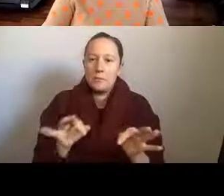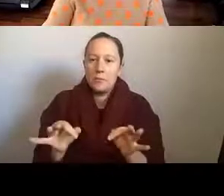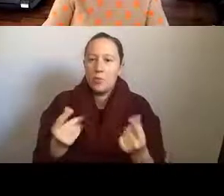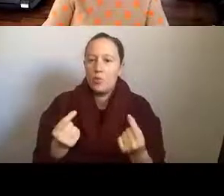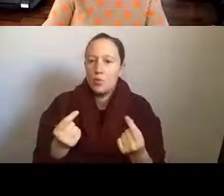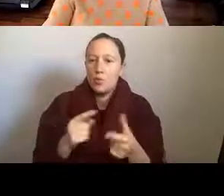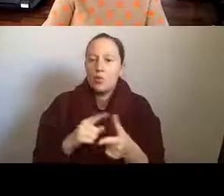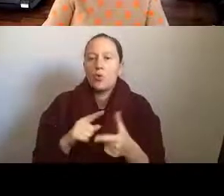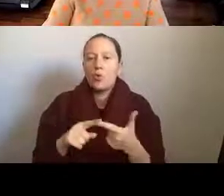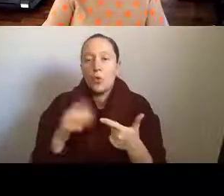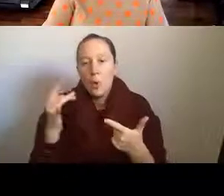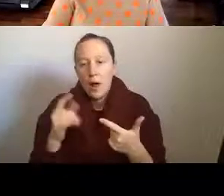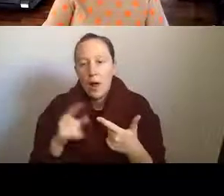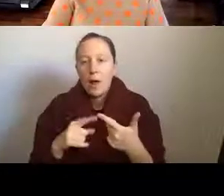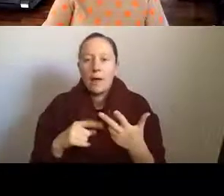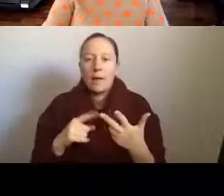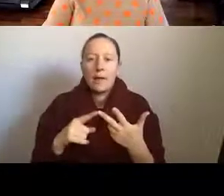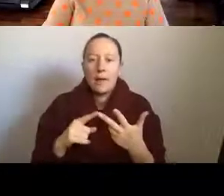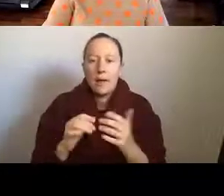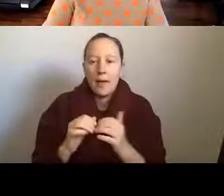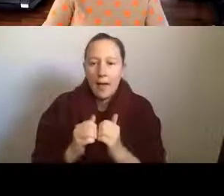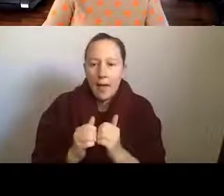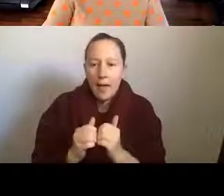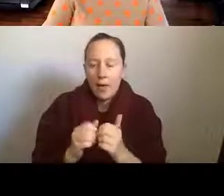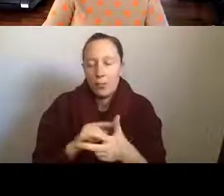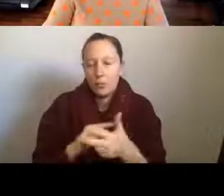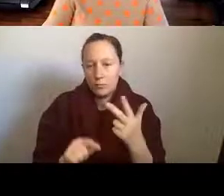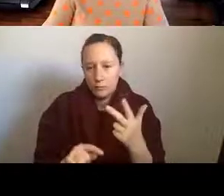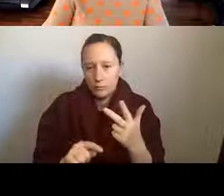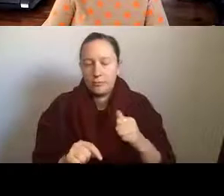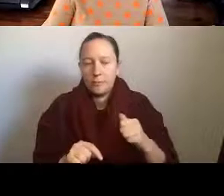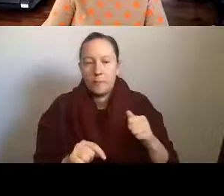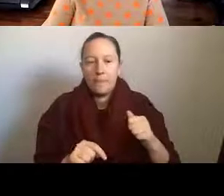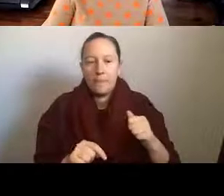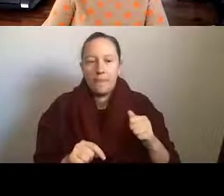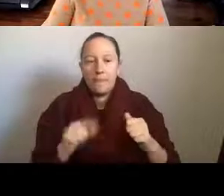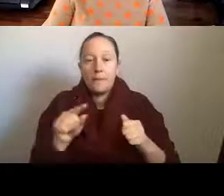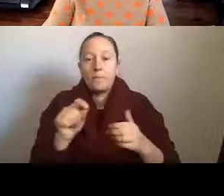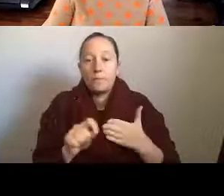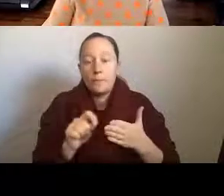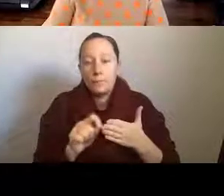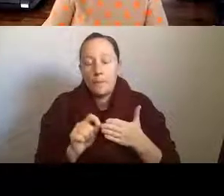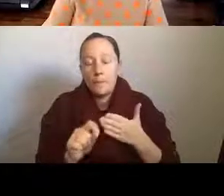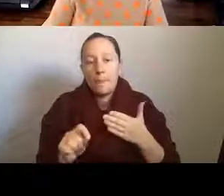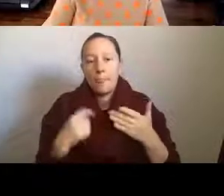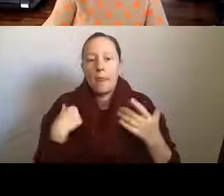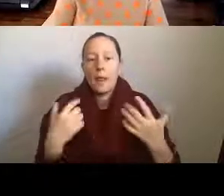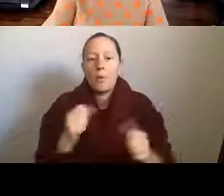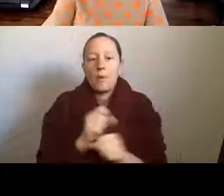why you're going to do it, and how you're going to do it. As you're writing, I want to make sure that you remember